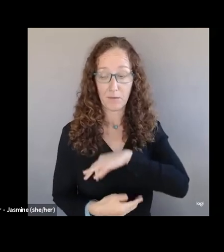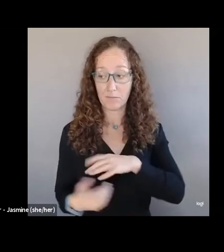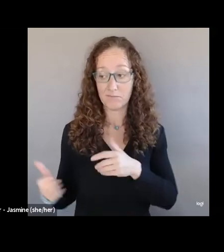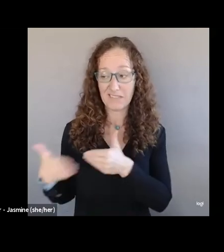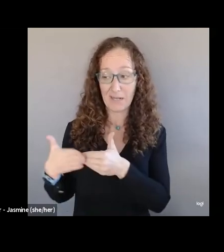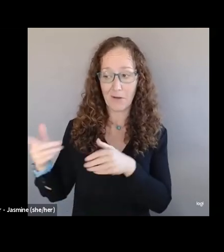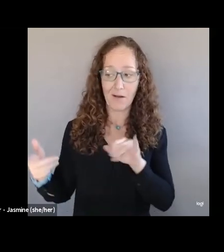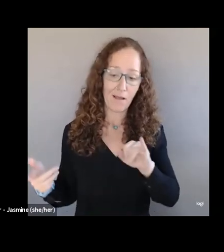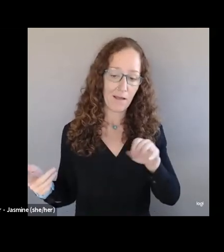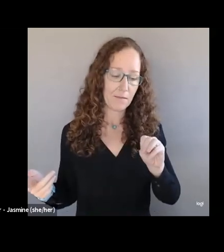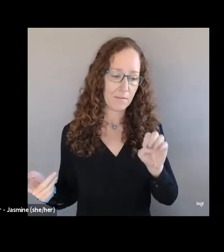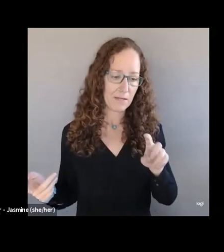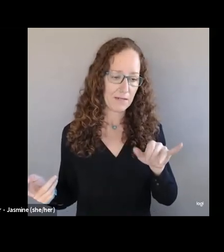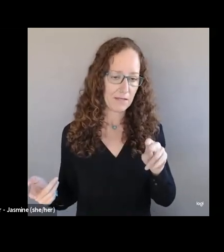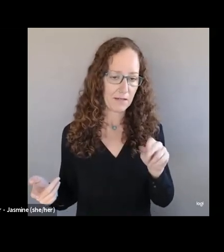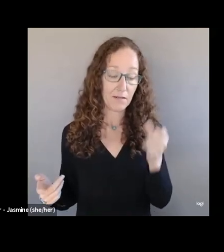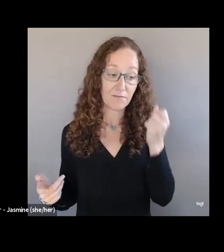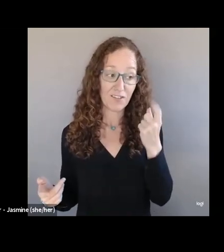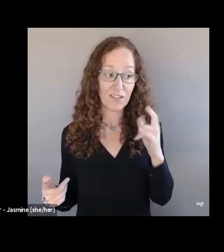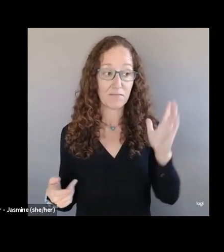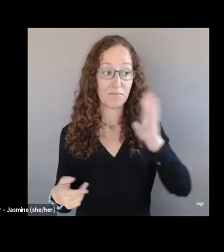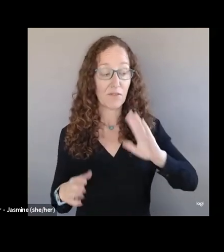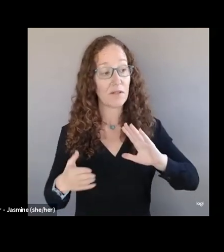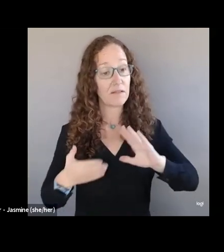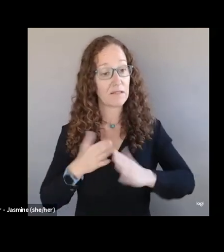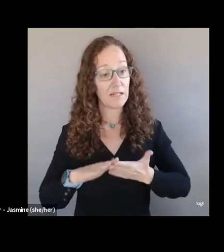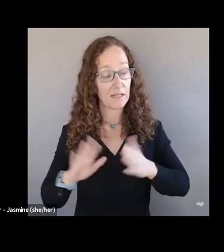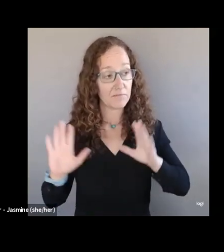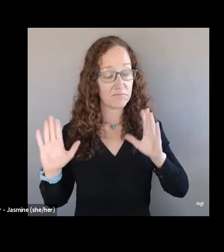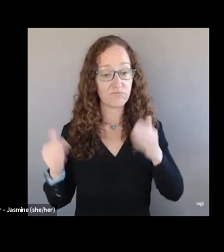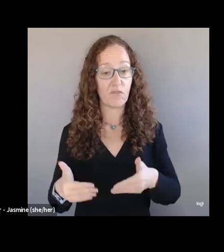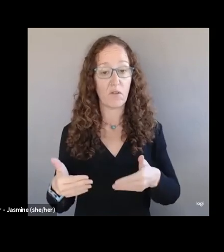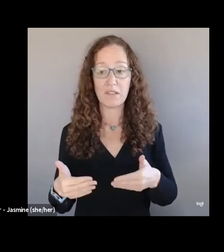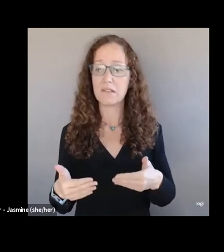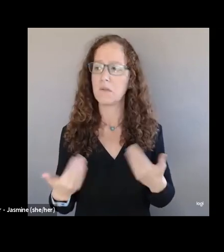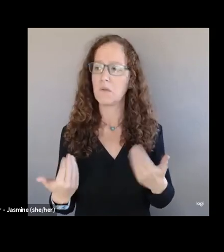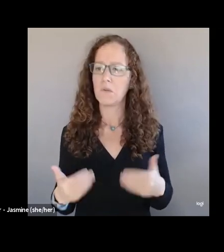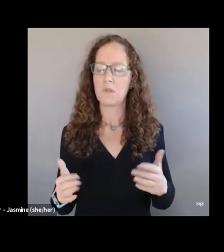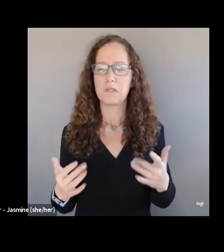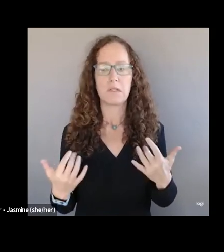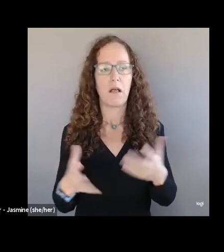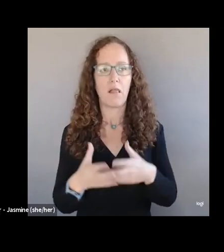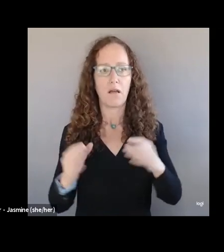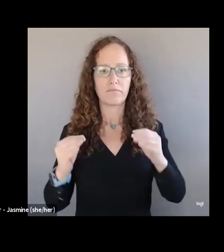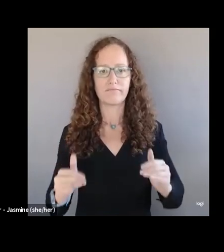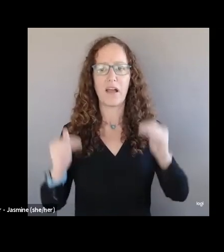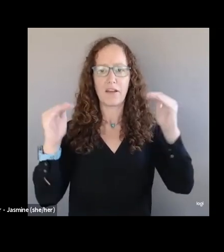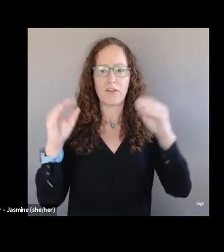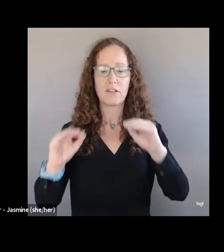industries of higher education and health care, their rates of infection and death rose, but disproportionately with the